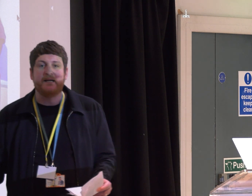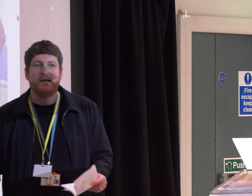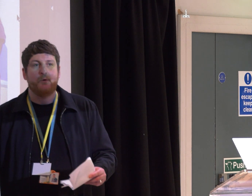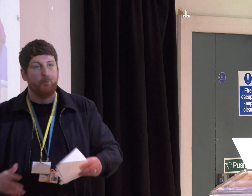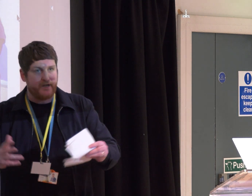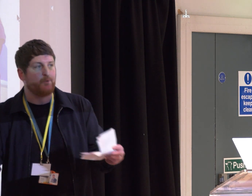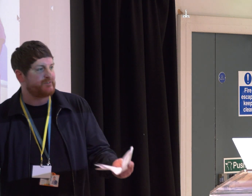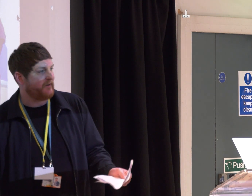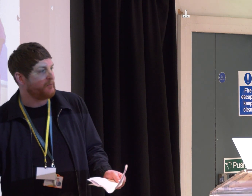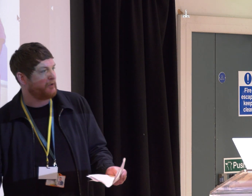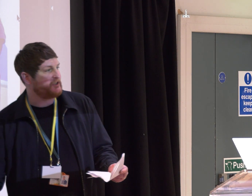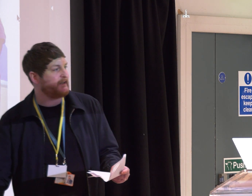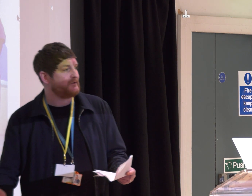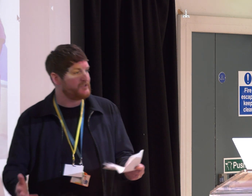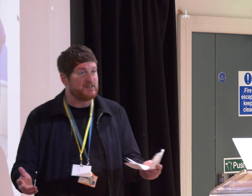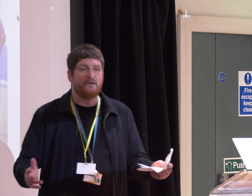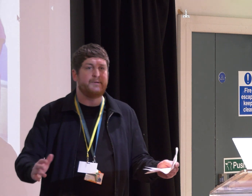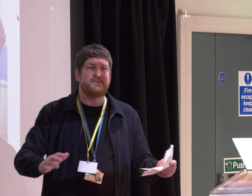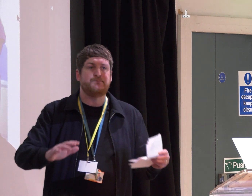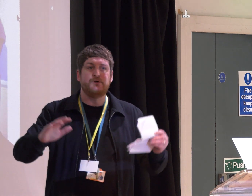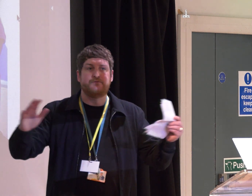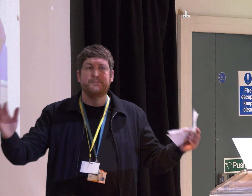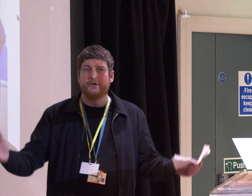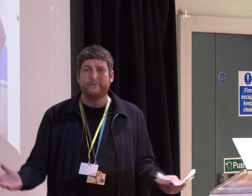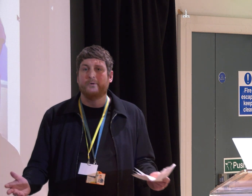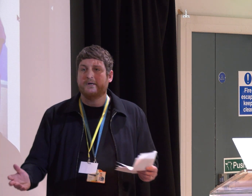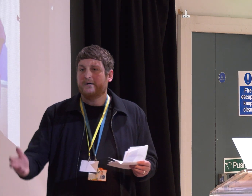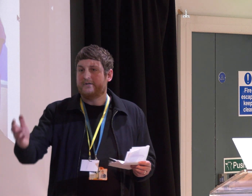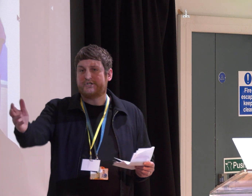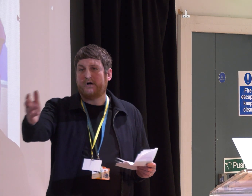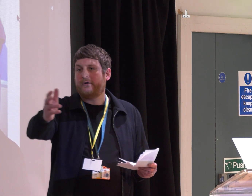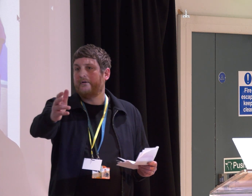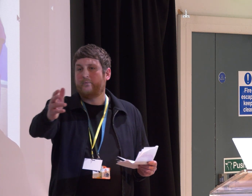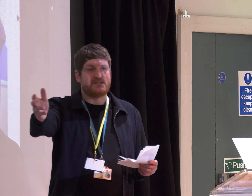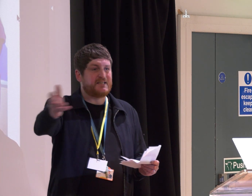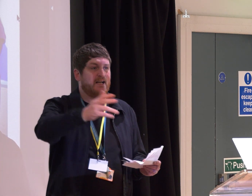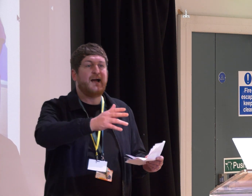the outcome will be, we'll work towards a final project, which ended up being this beautiful mural that Sian Watson-Taylor